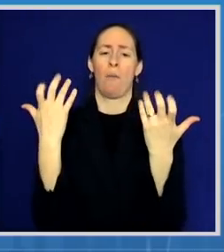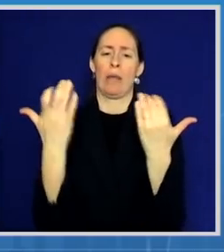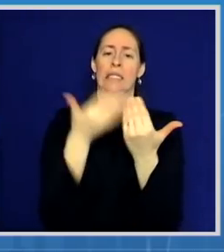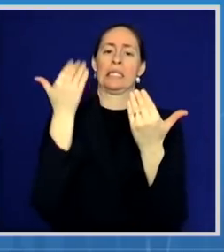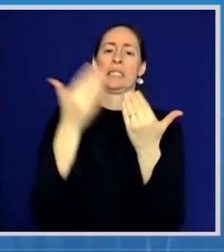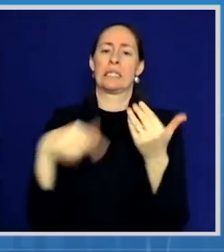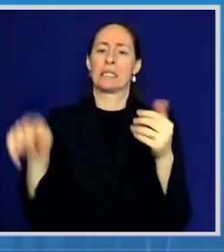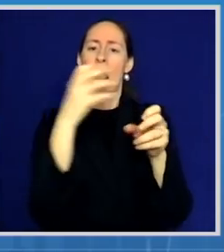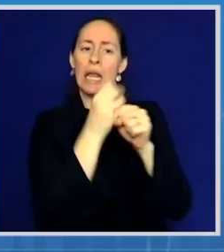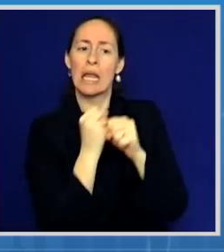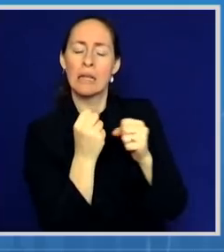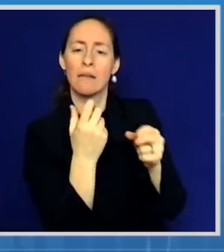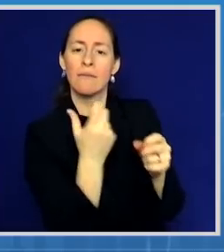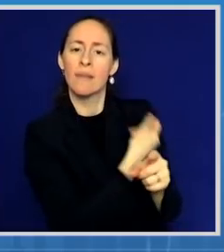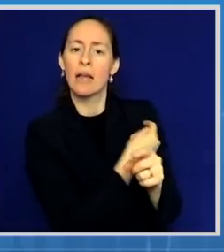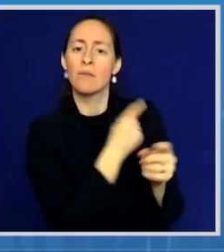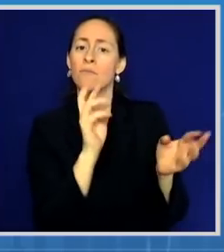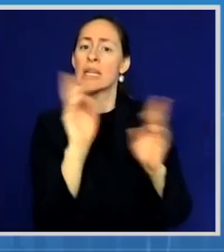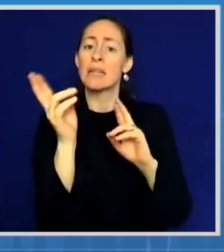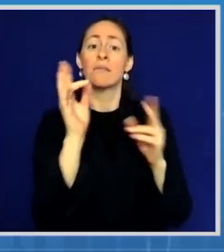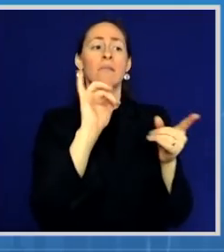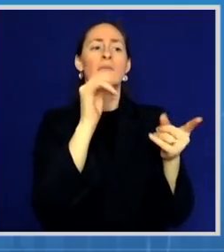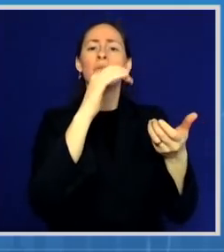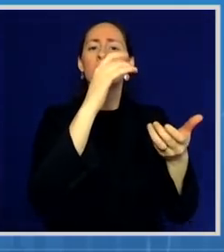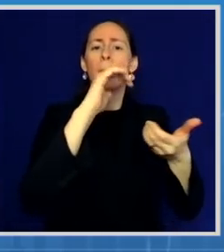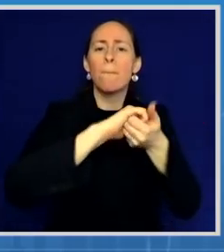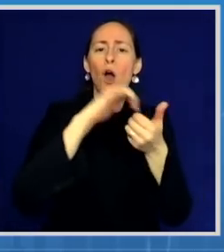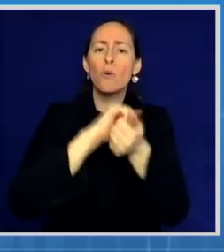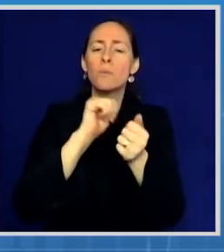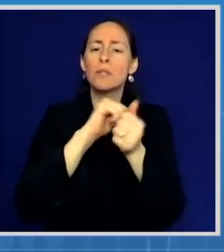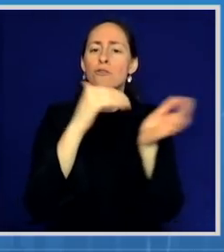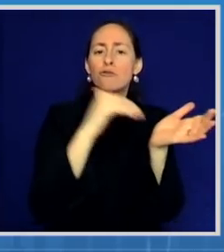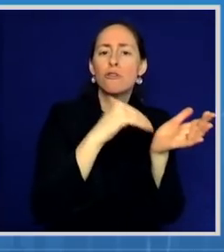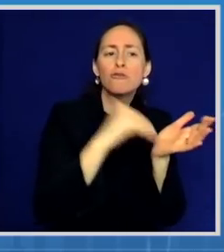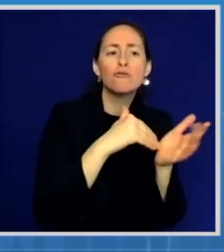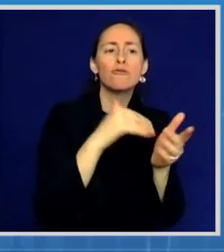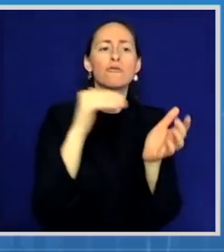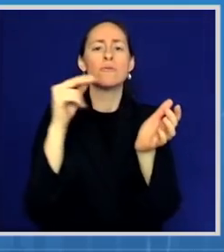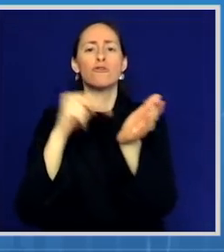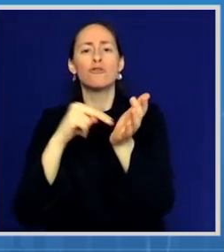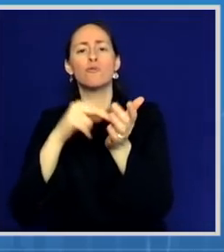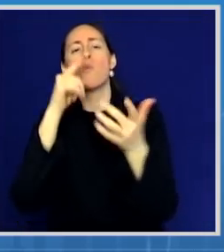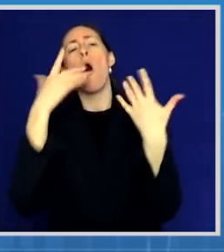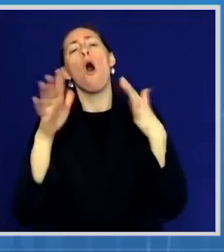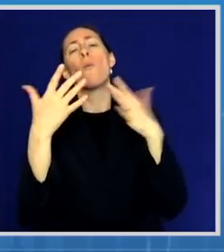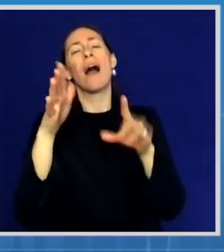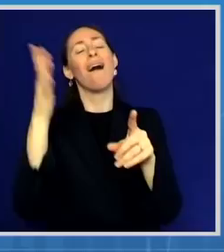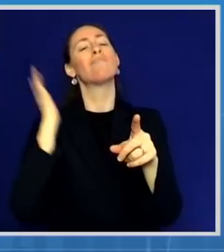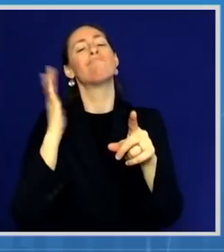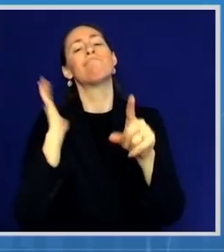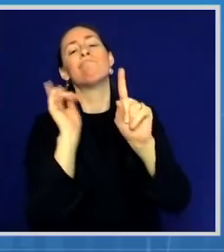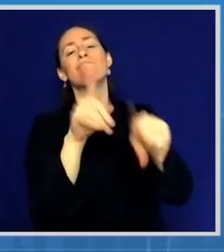where people are accustomed to getting vaccinations. And 90 percent of doctors have gotten at least